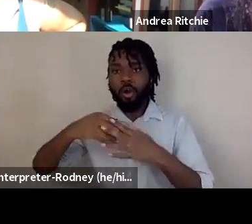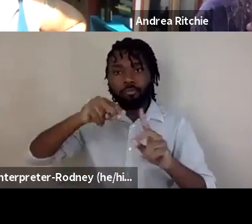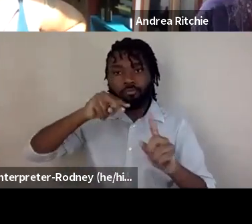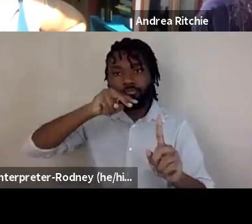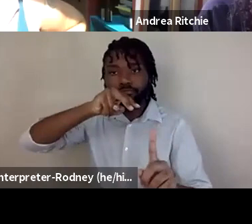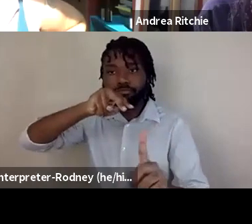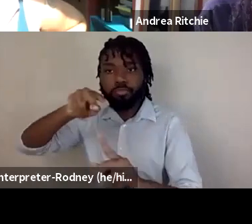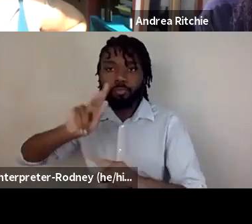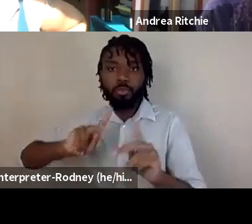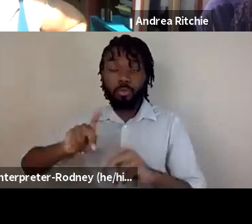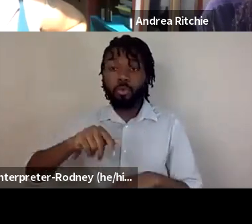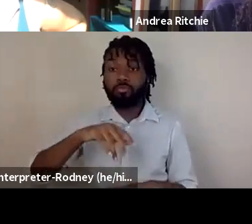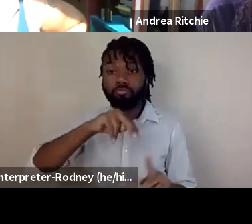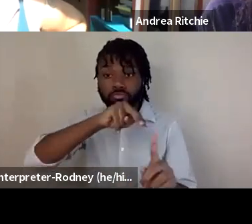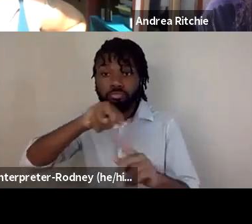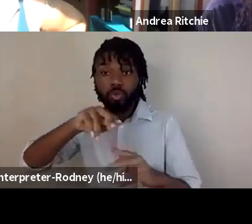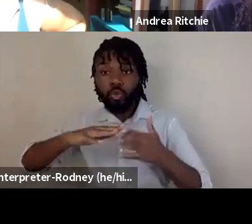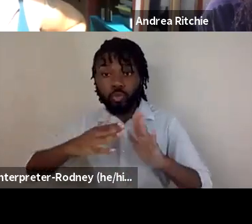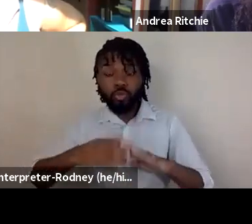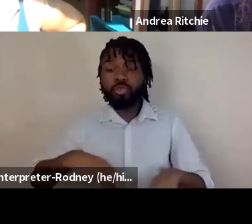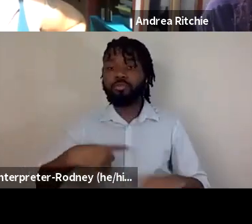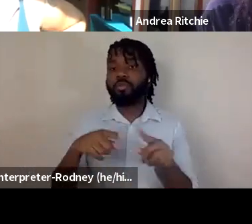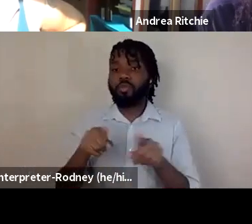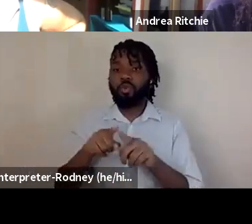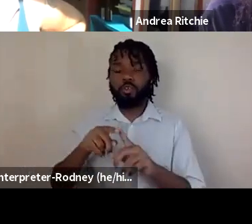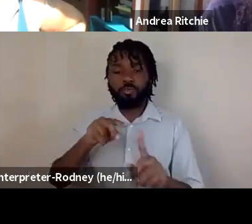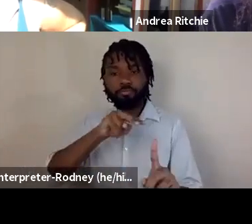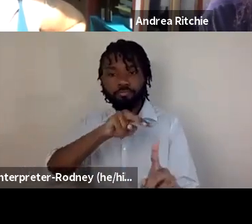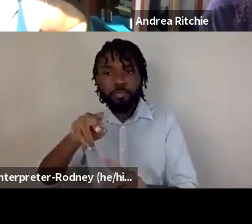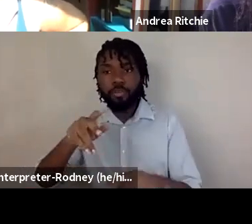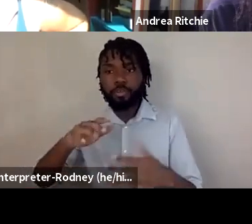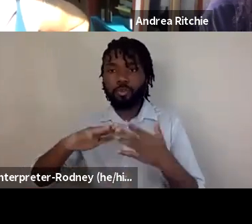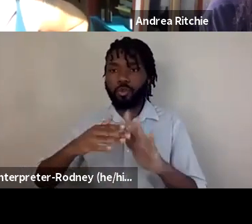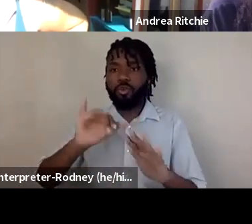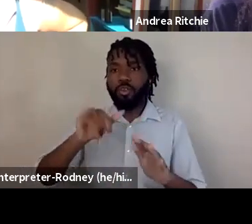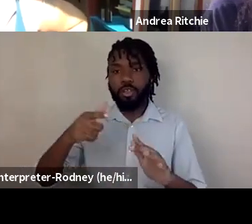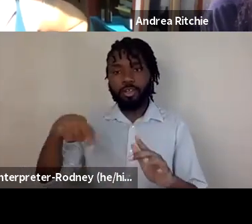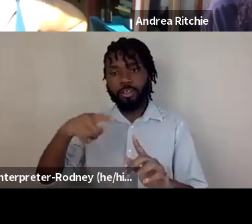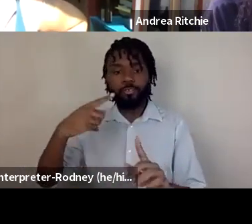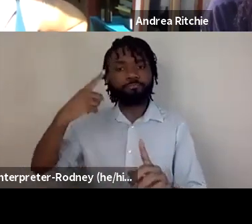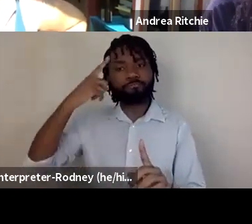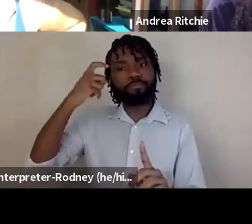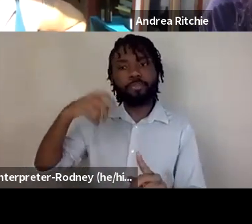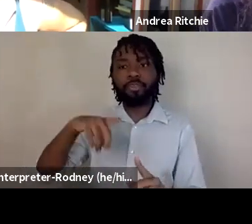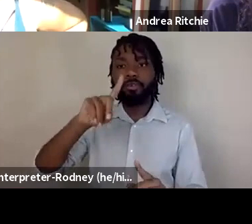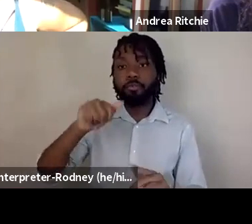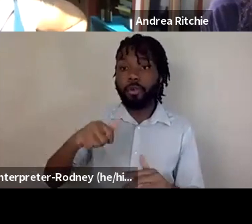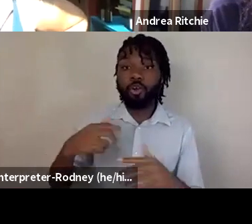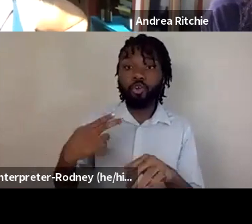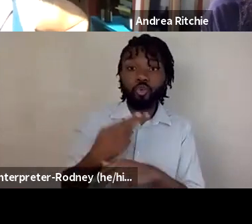and communities that are perceived as inherently disabled through anti-blackness, through patriarchy,